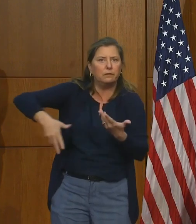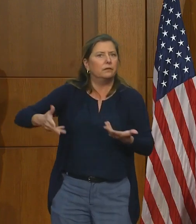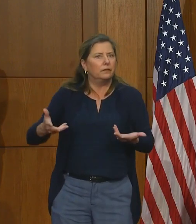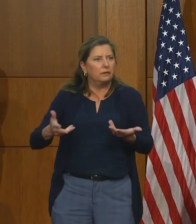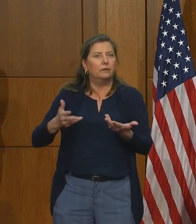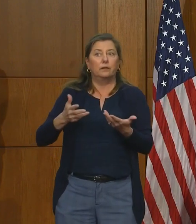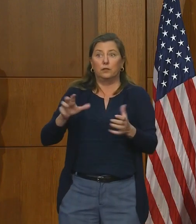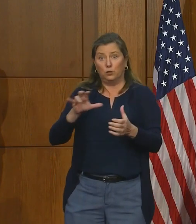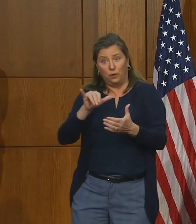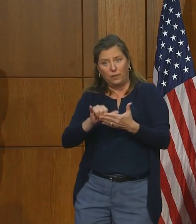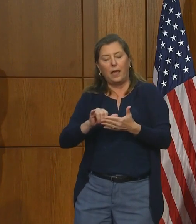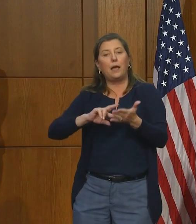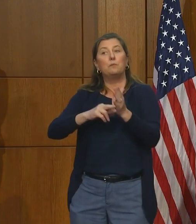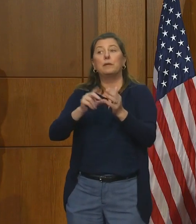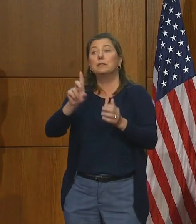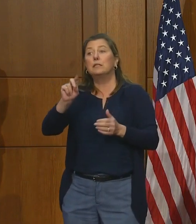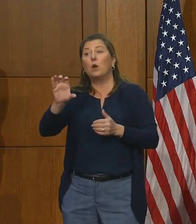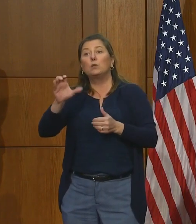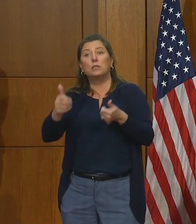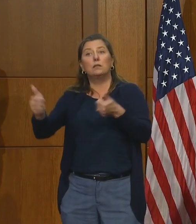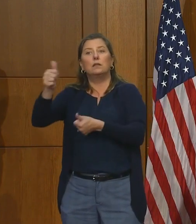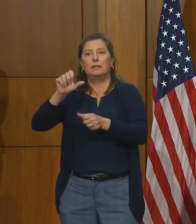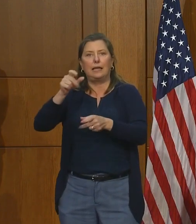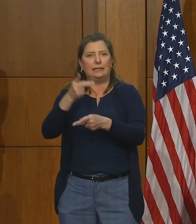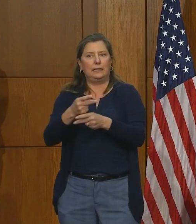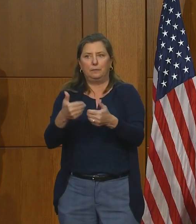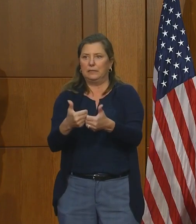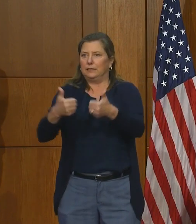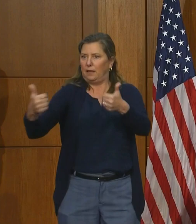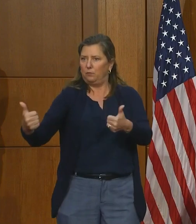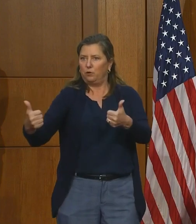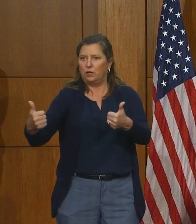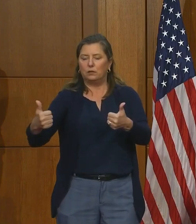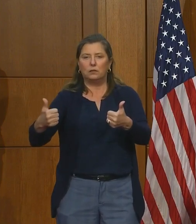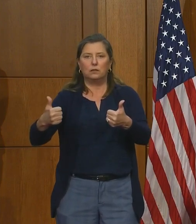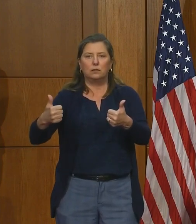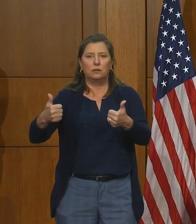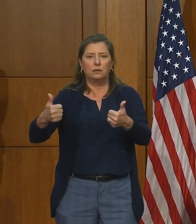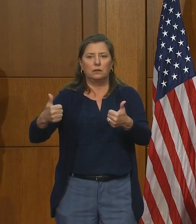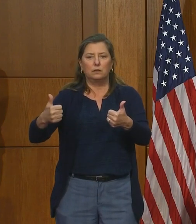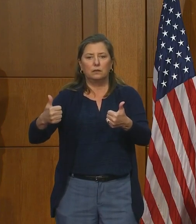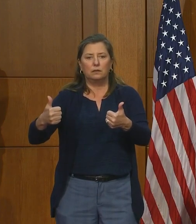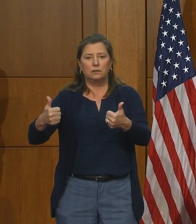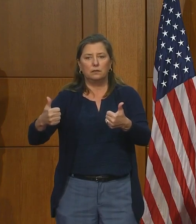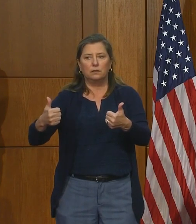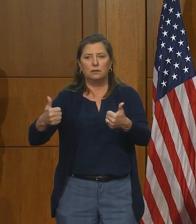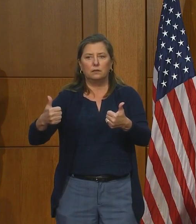YOU KEEPING UNIT SUB SO THAT THERE IS NO. OF UNITS THAT PROVIDE DEAL SEE OFFICIALS THE